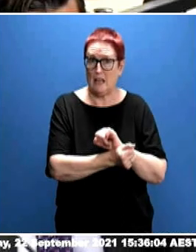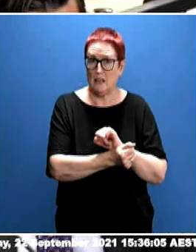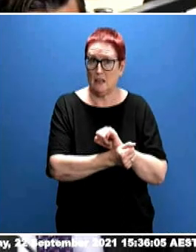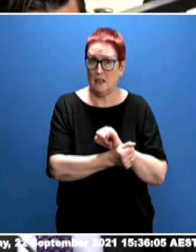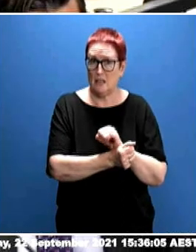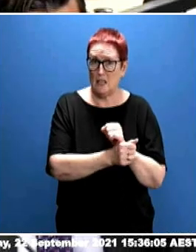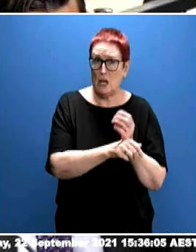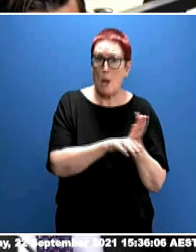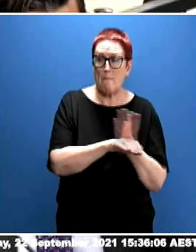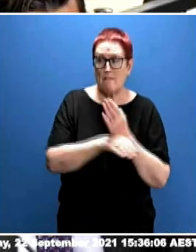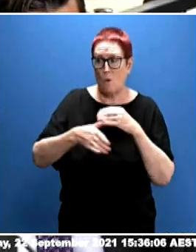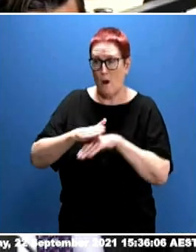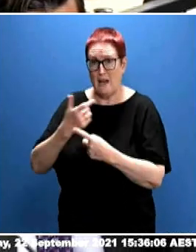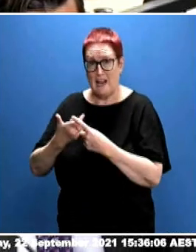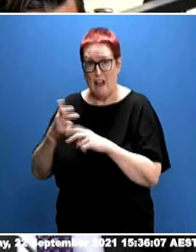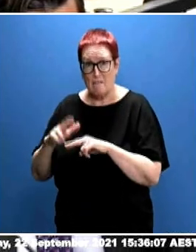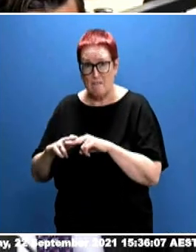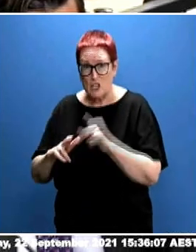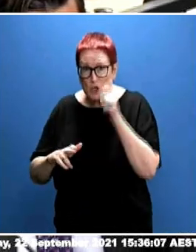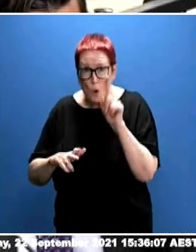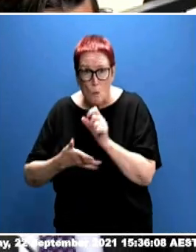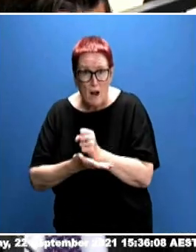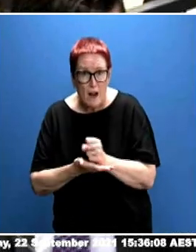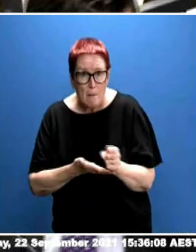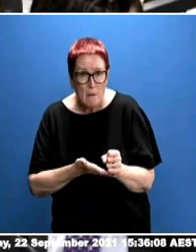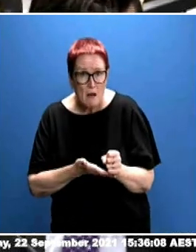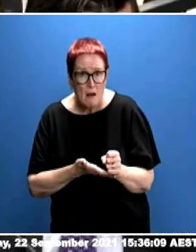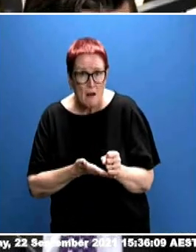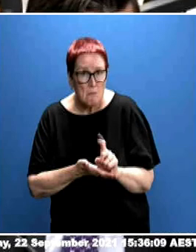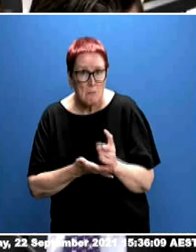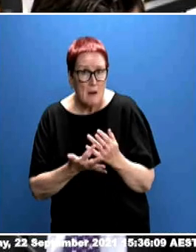Do you know whether the figures for the Department would show that?